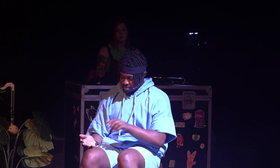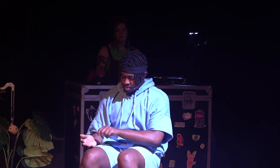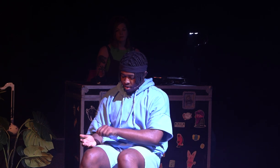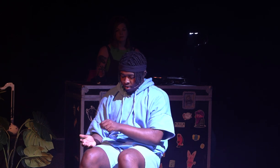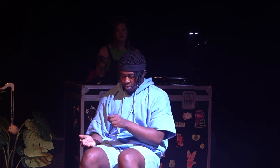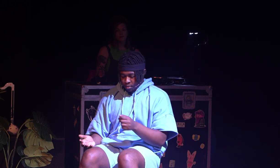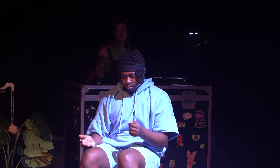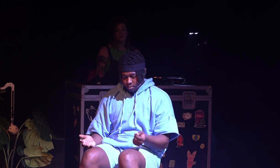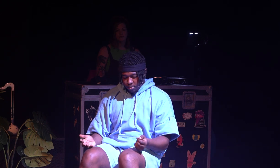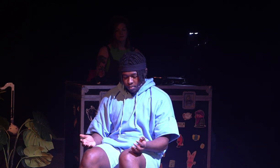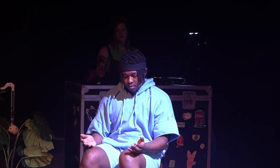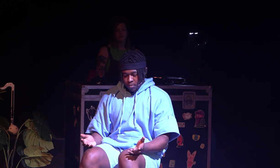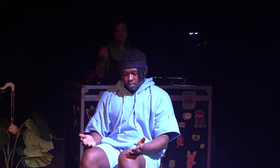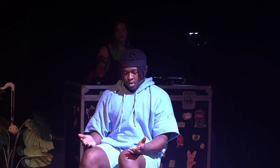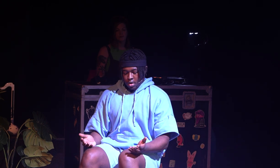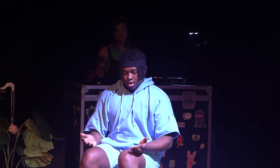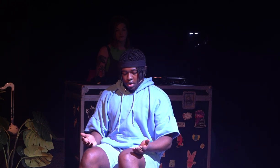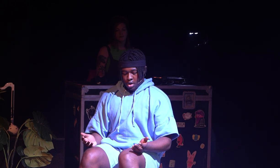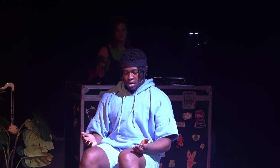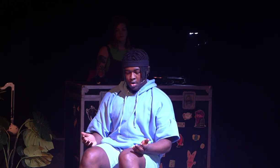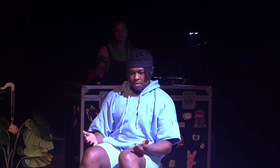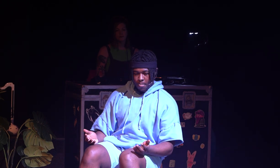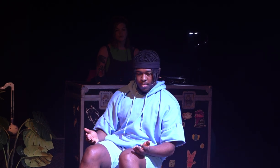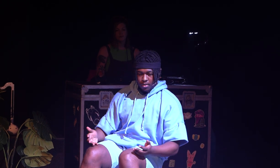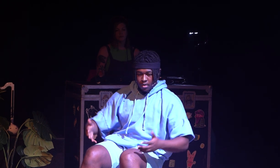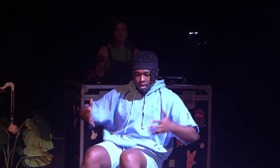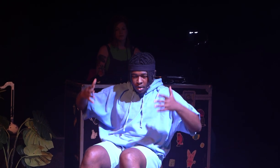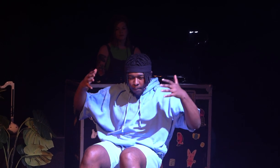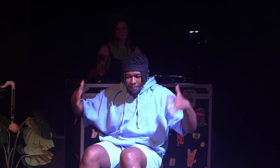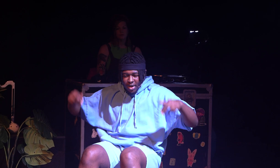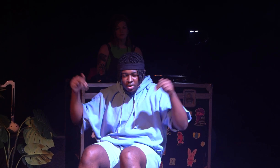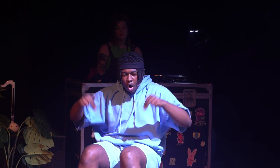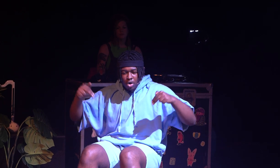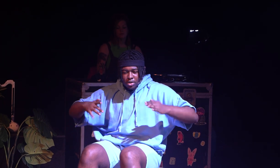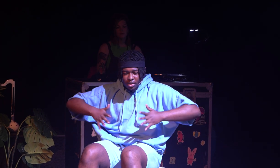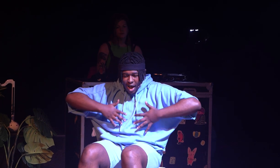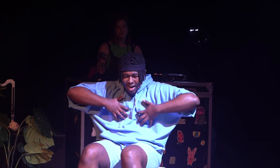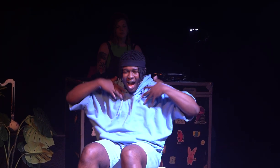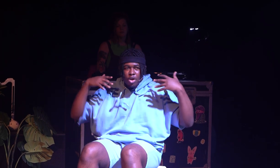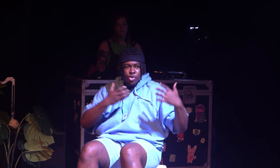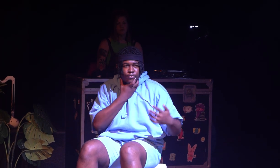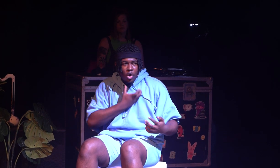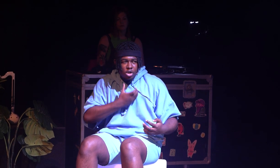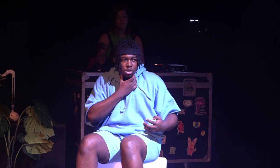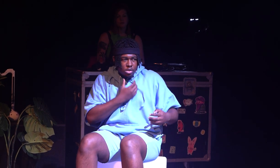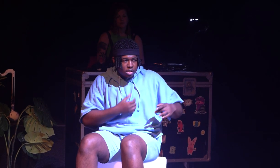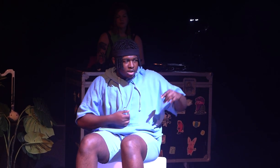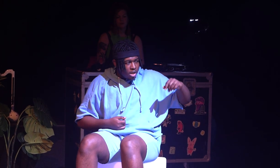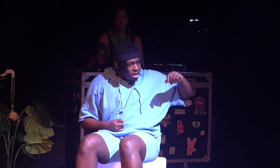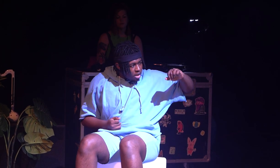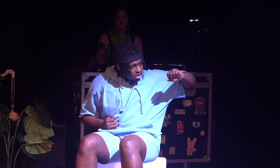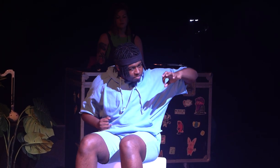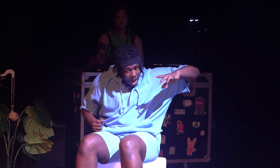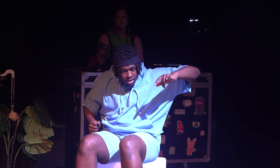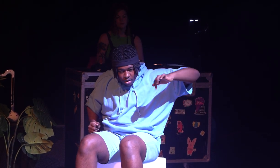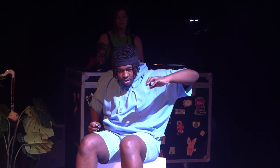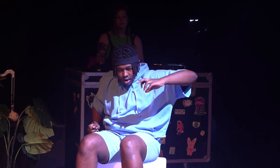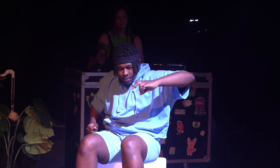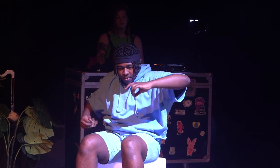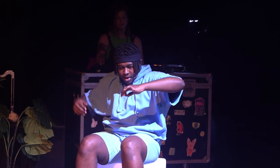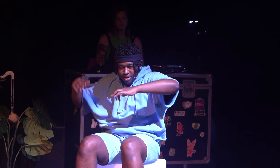Big dogs, and angry frogs, and spiders